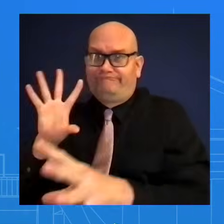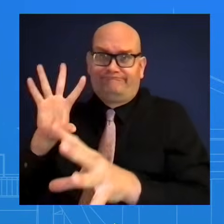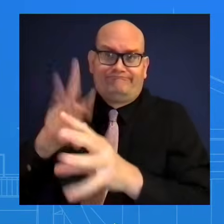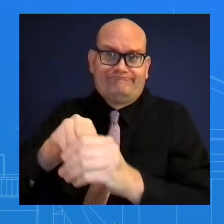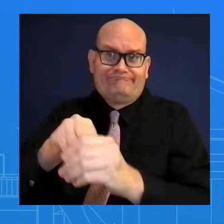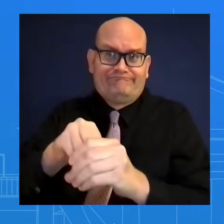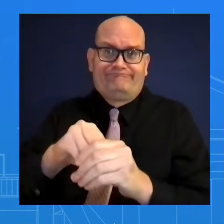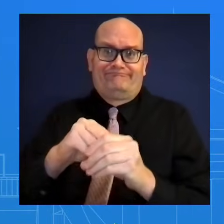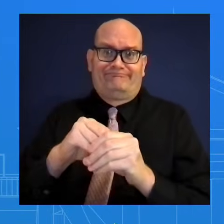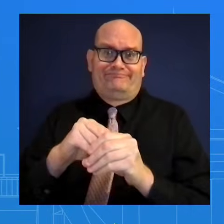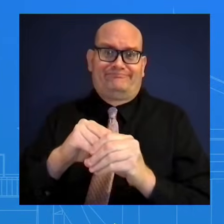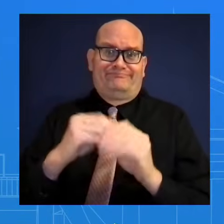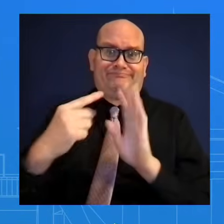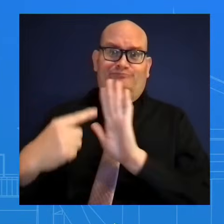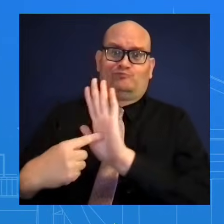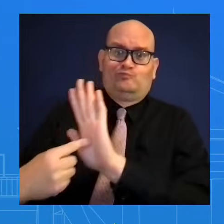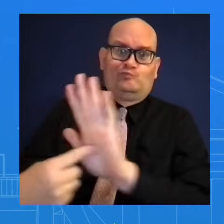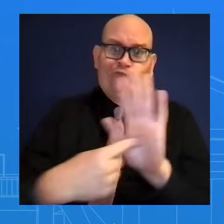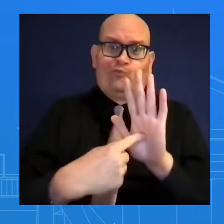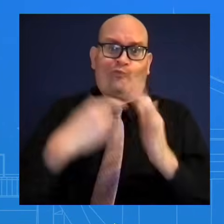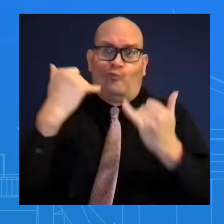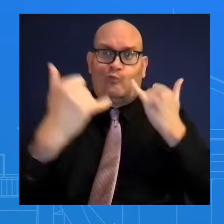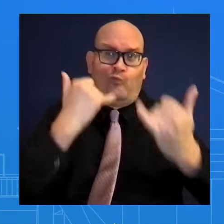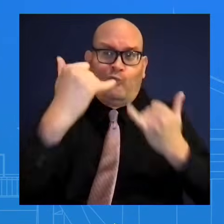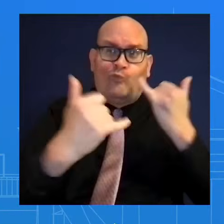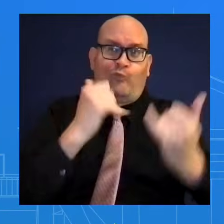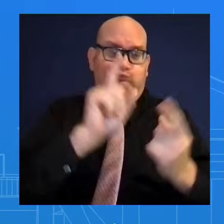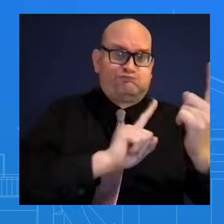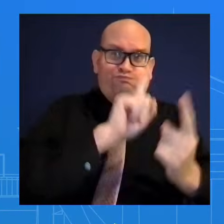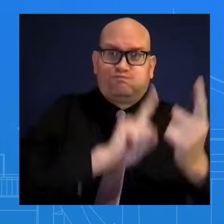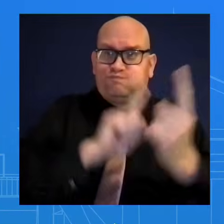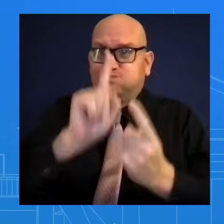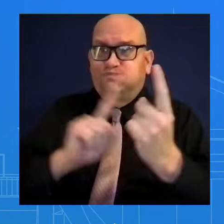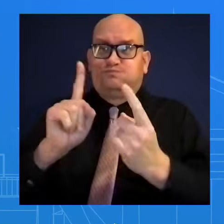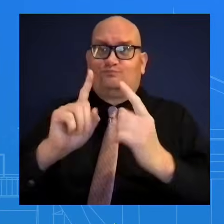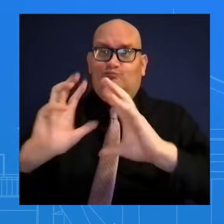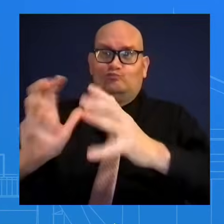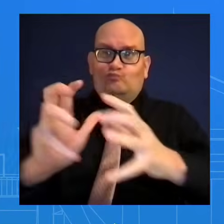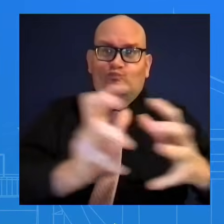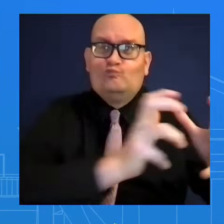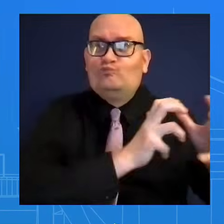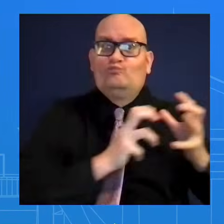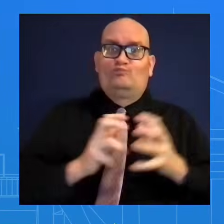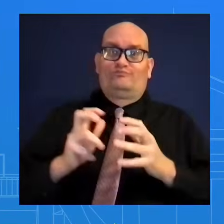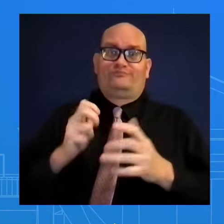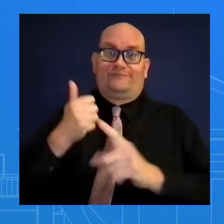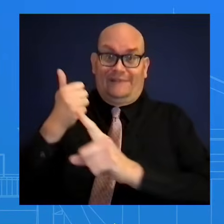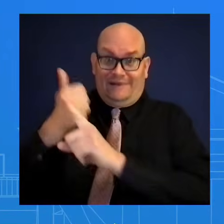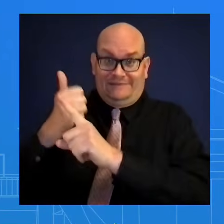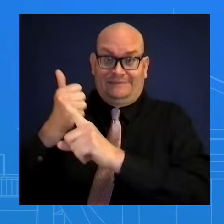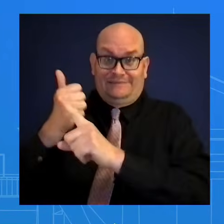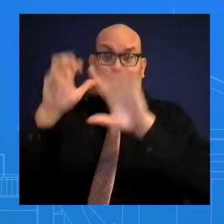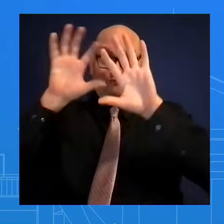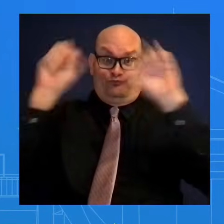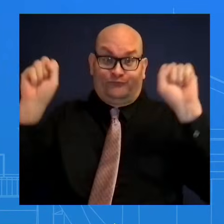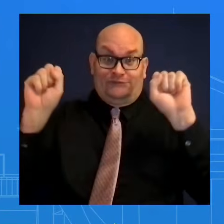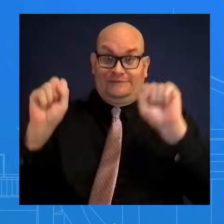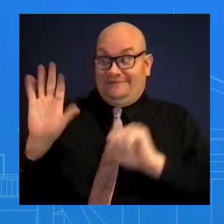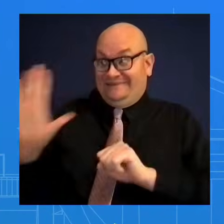We're very careful about that. And -- but it's not just him. It's his team. I'll give you a little bit of an update. I gave this rundown yesterday of what it included,